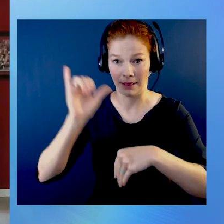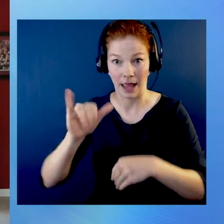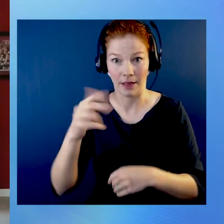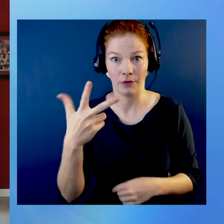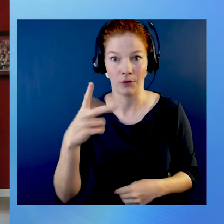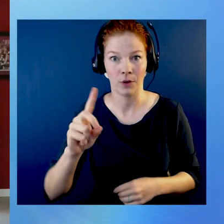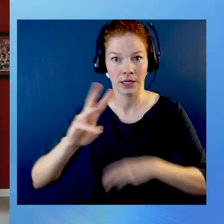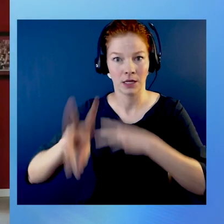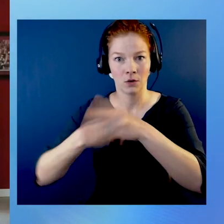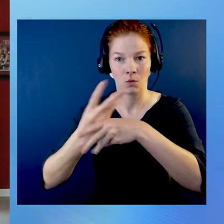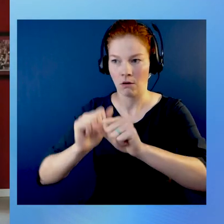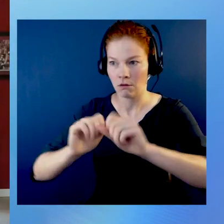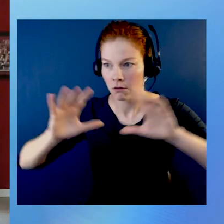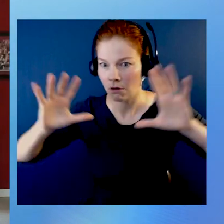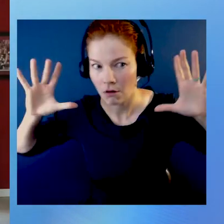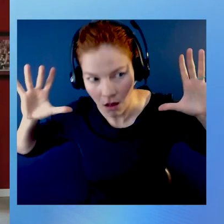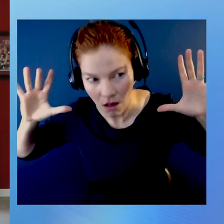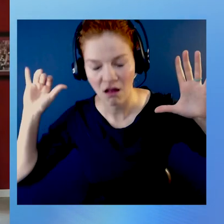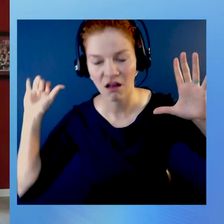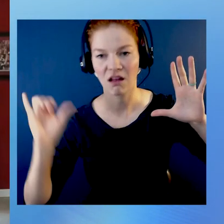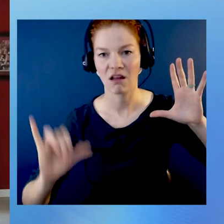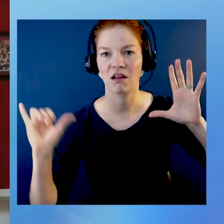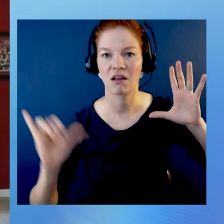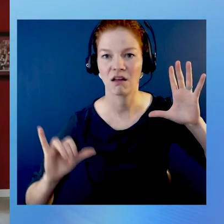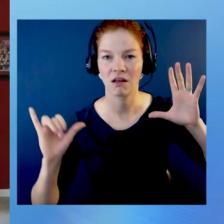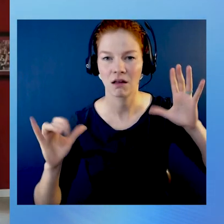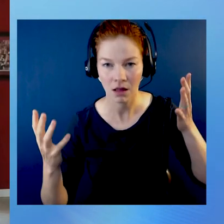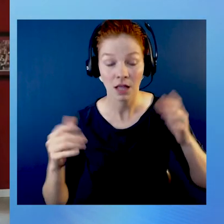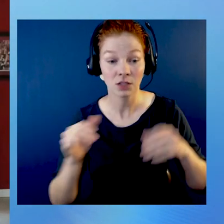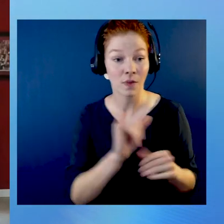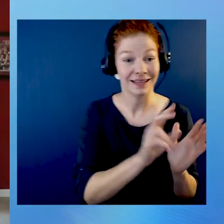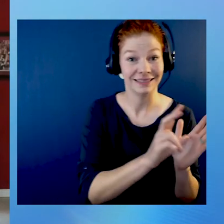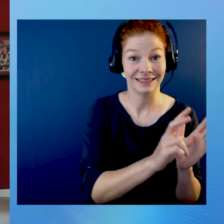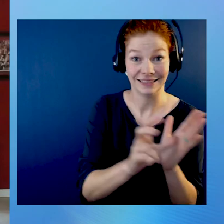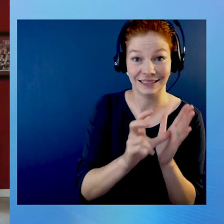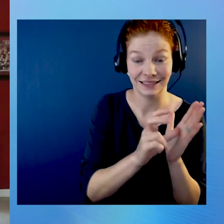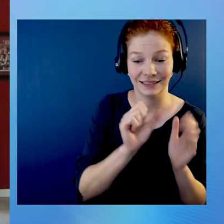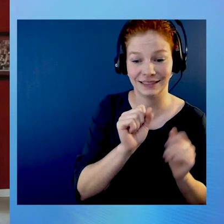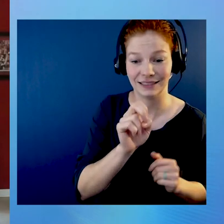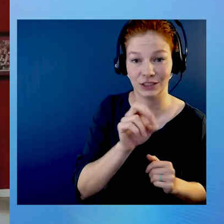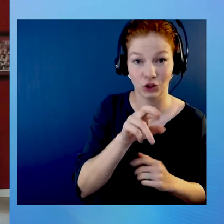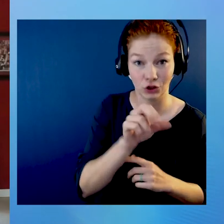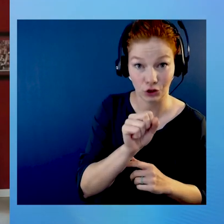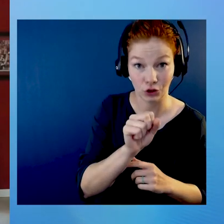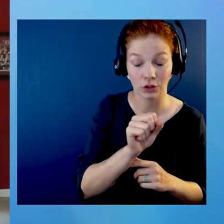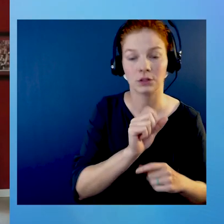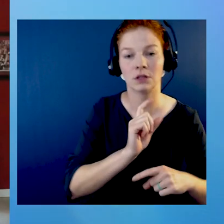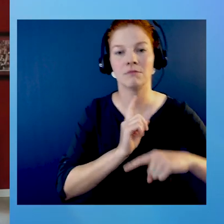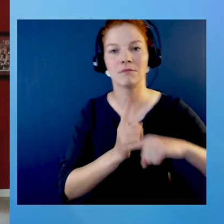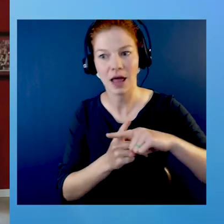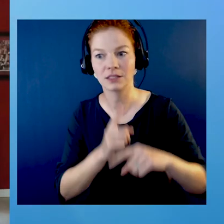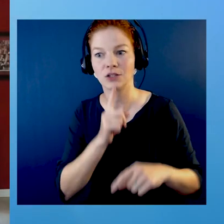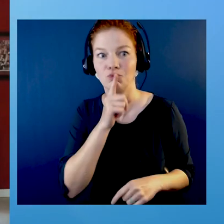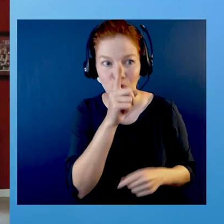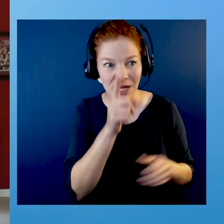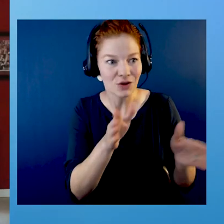visual and immersive environment. The relationships of the sensors to not only each other, but also the physical space in which they're